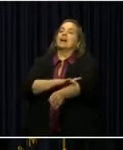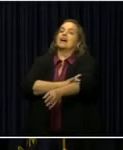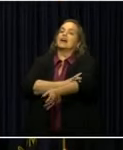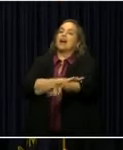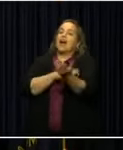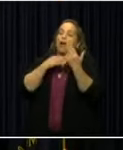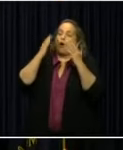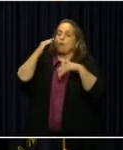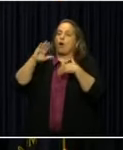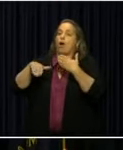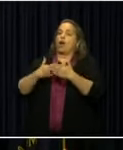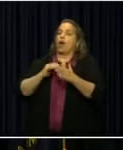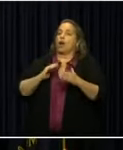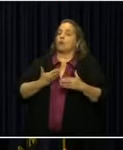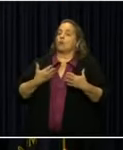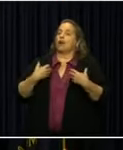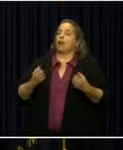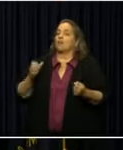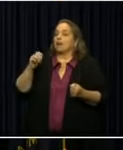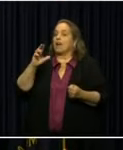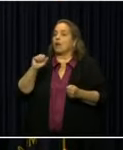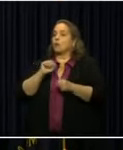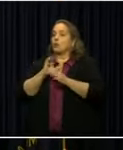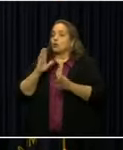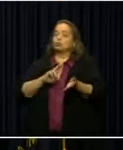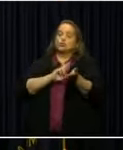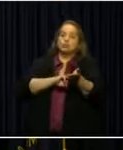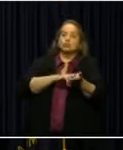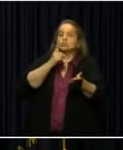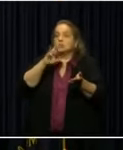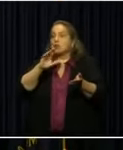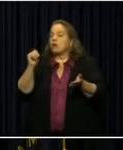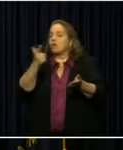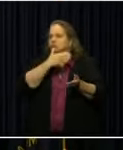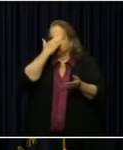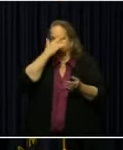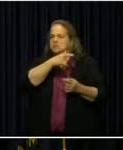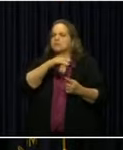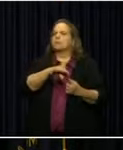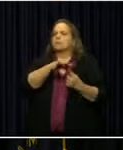THROUGH THE PRESIDENT'S PLAN